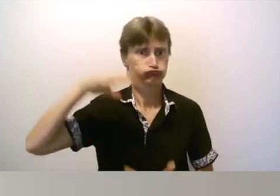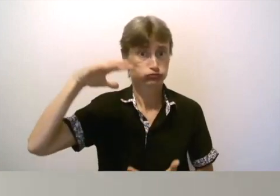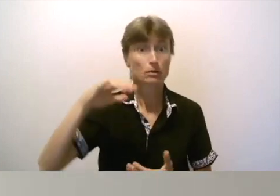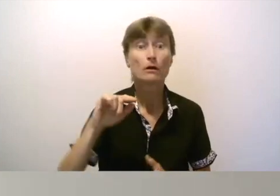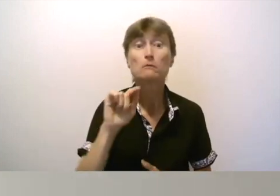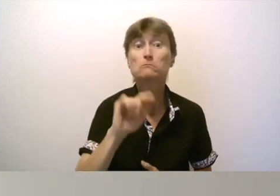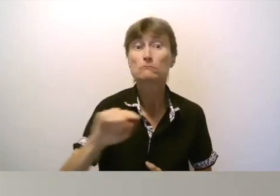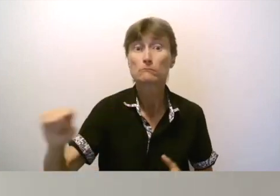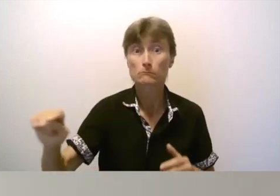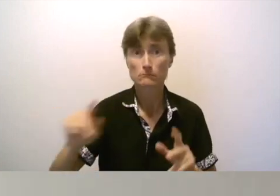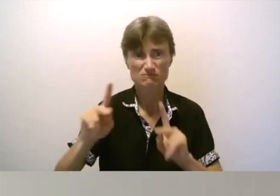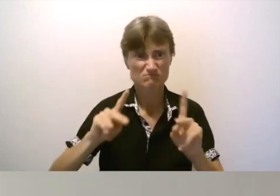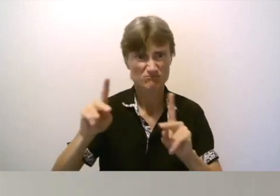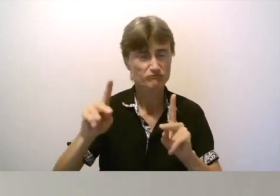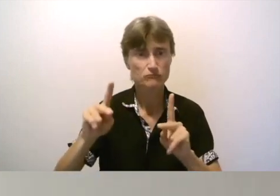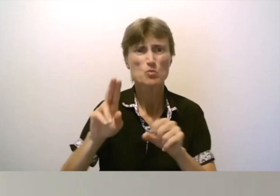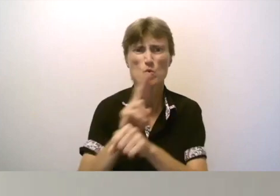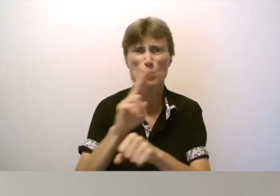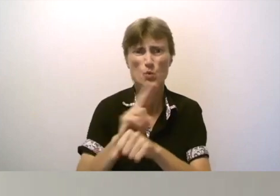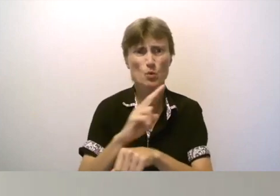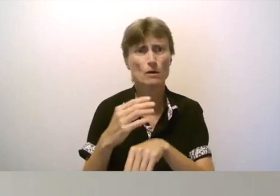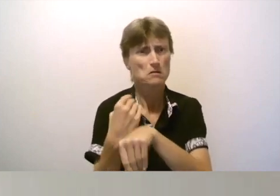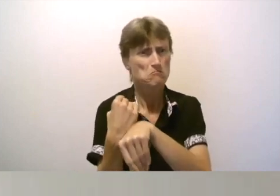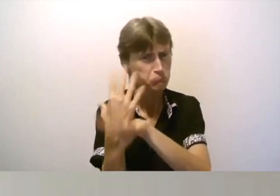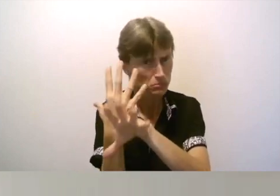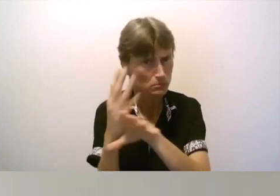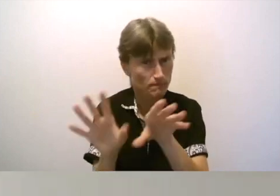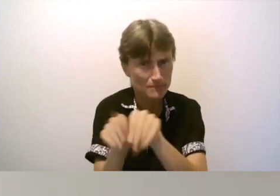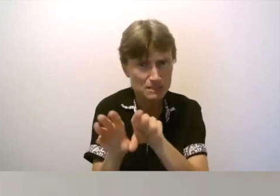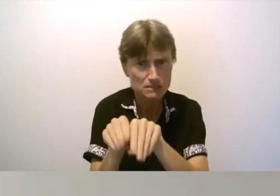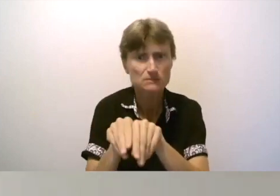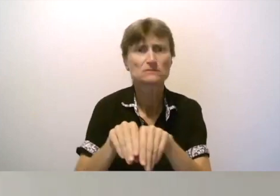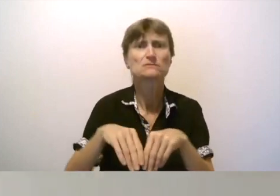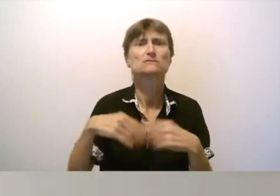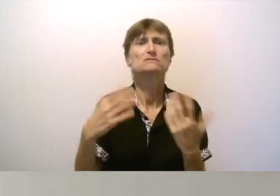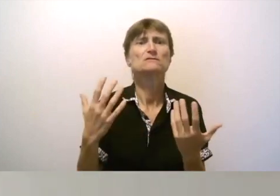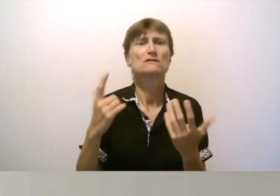over webinars with sky lewis a local printmaker in calgary and have been